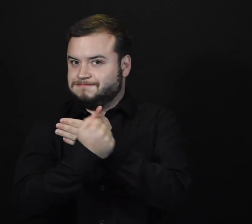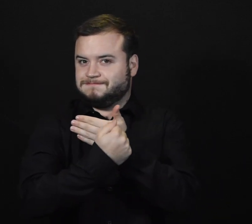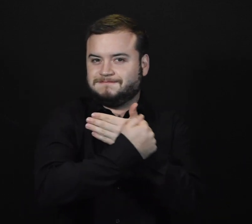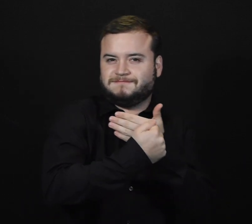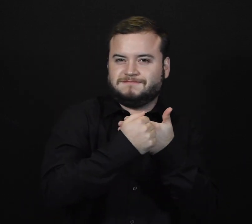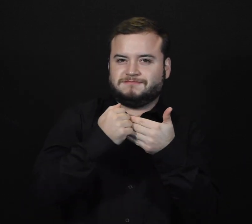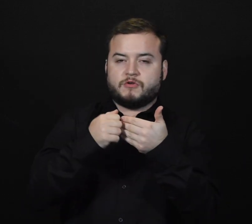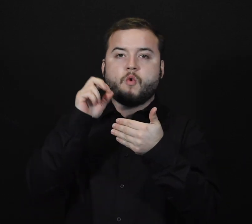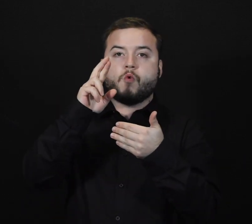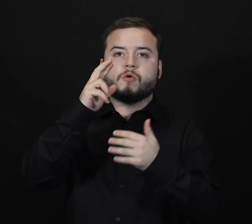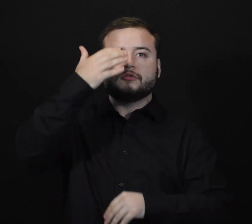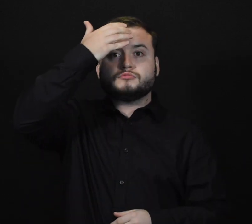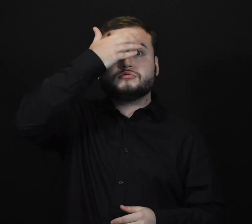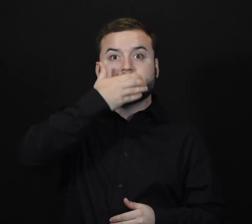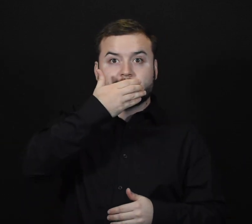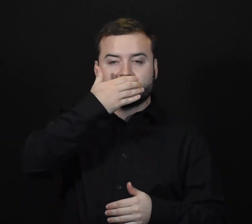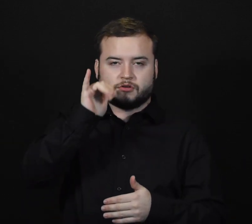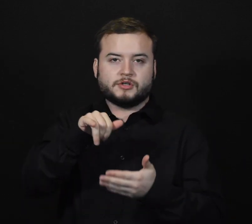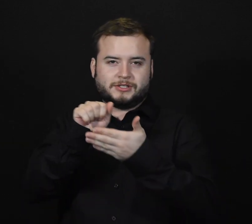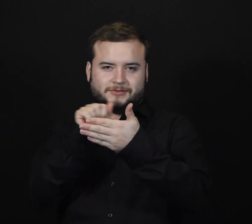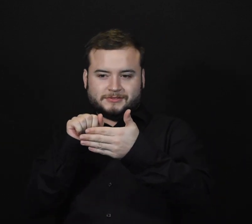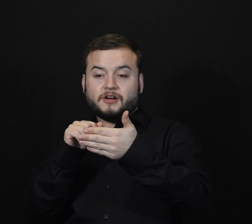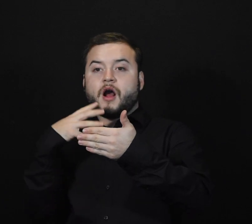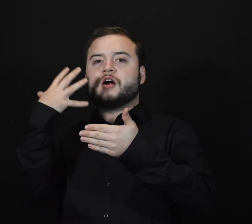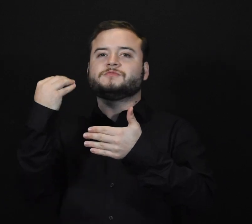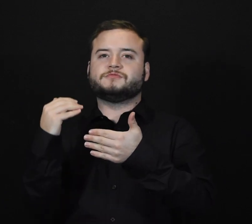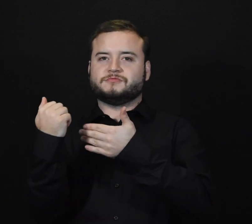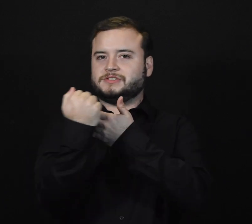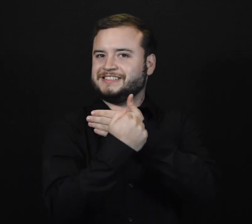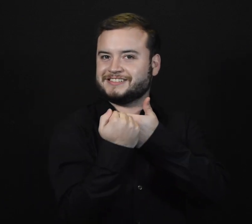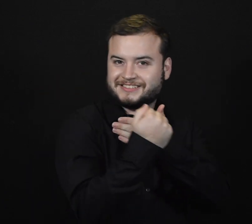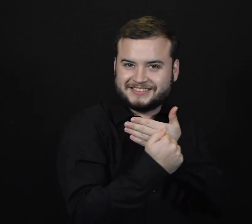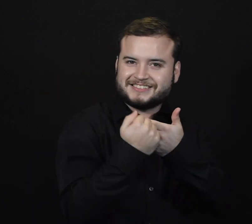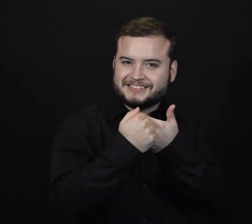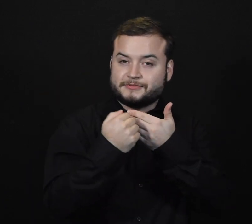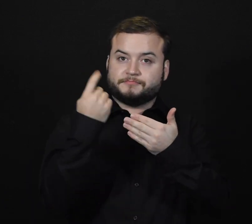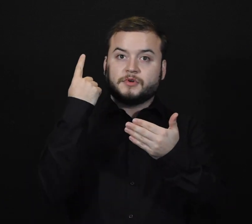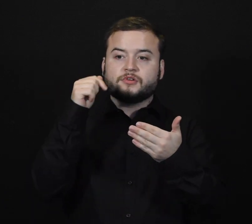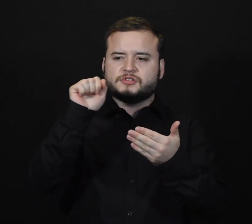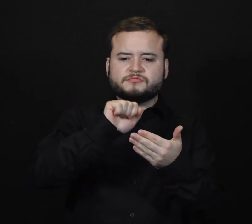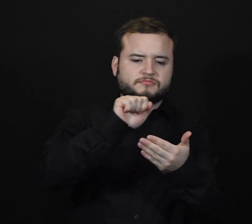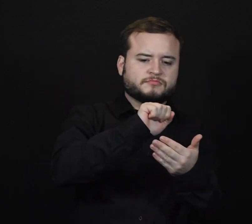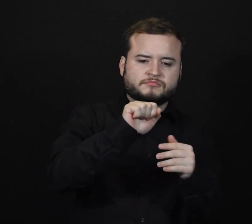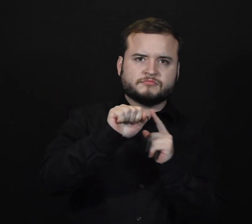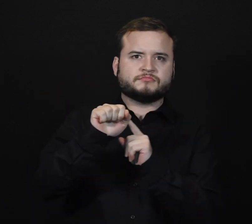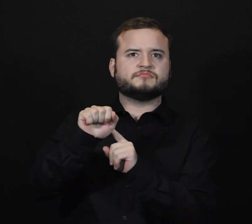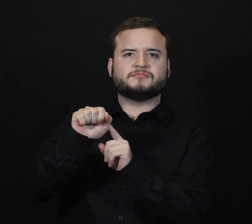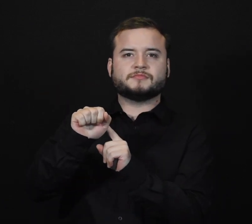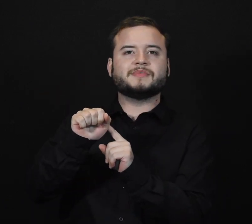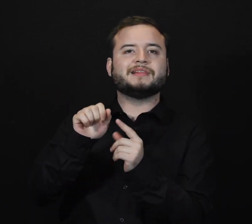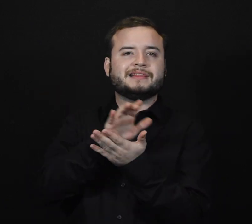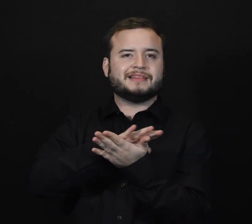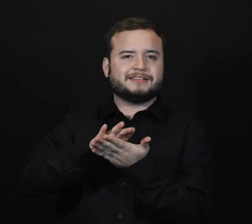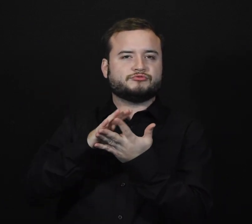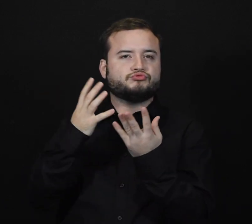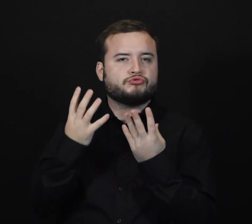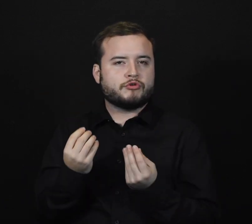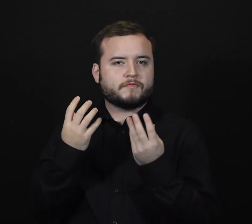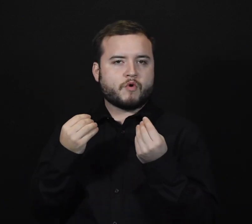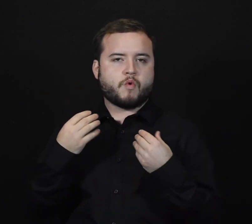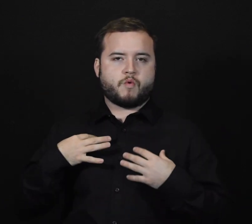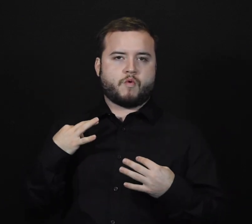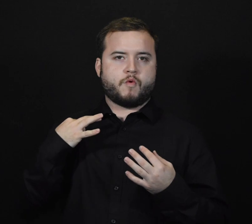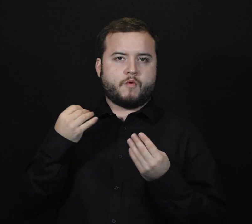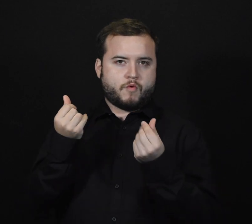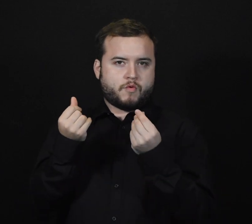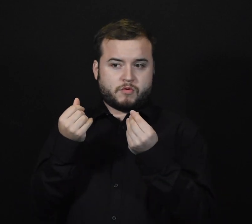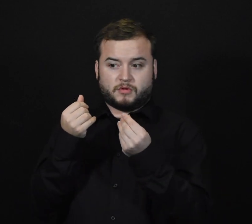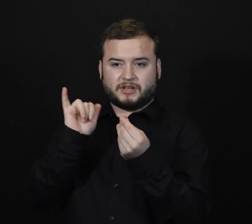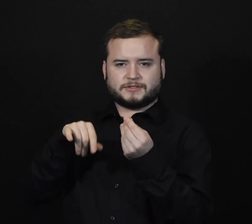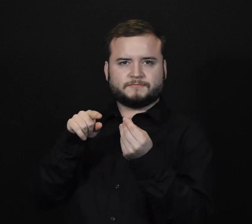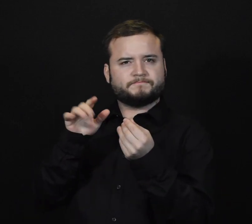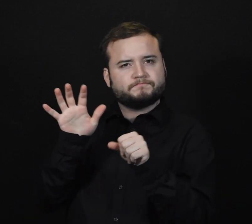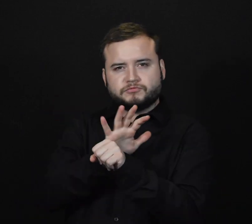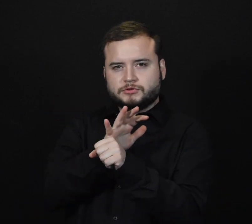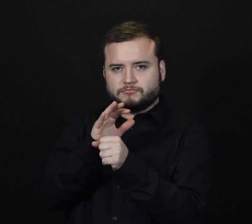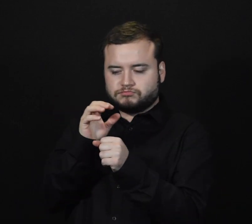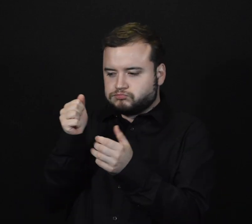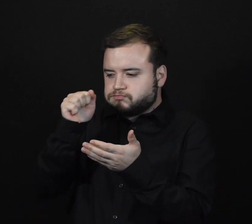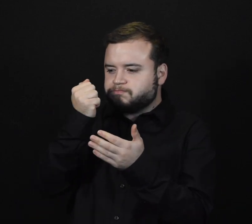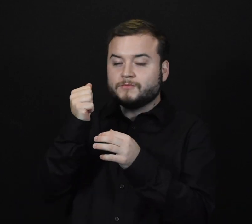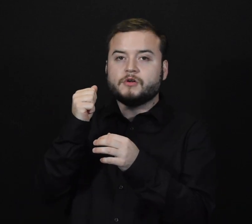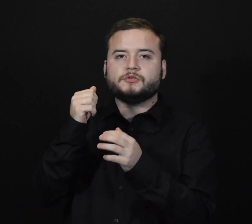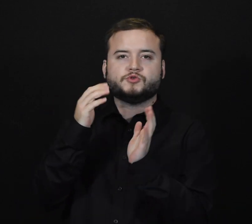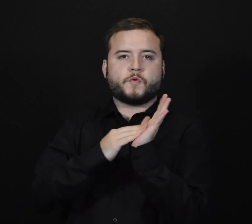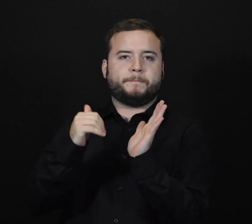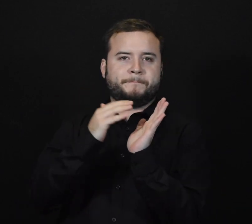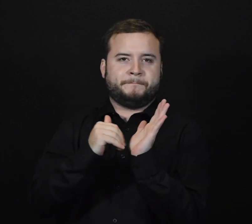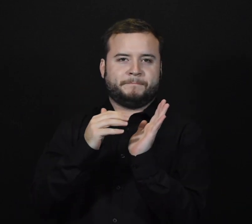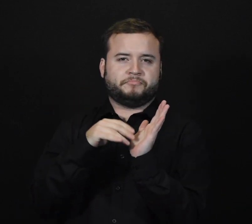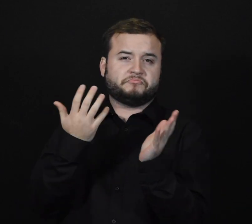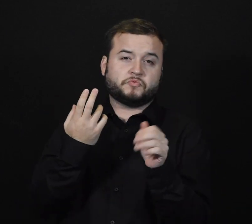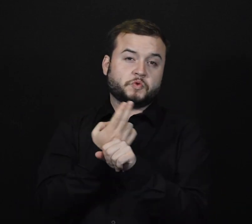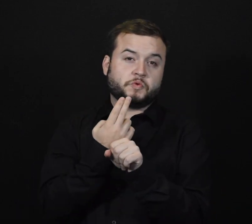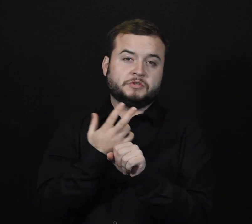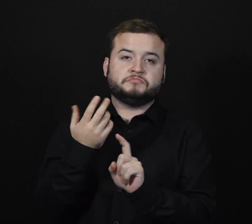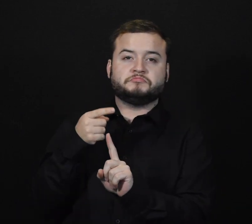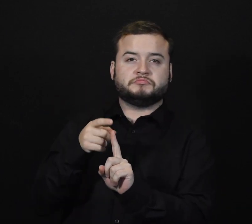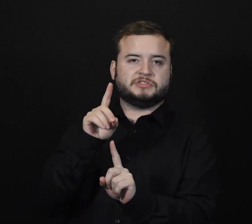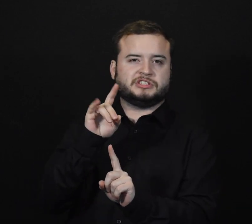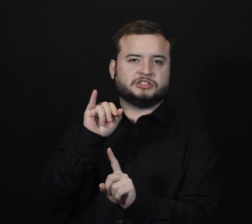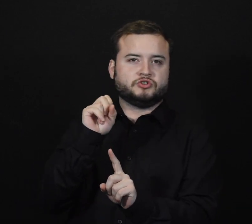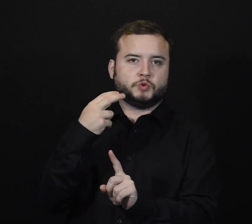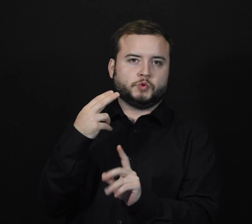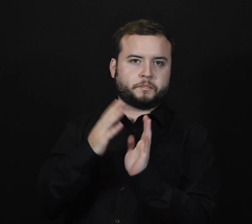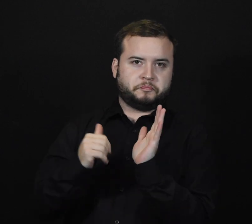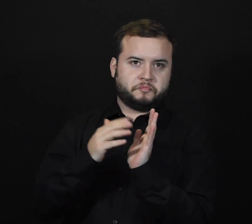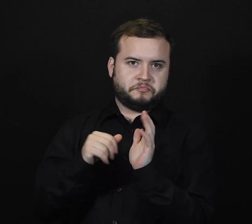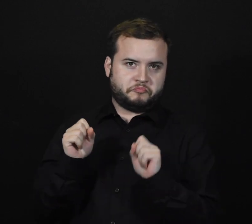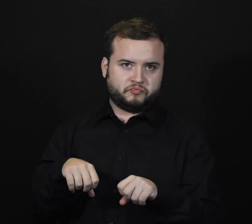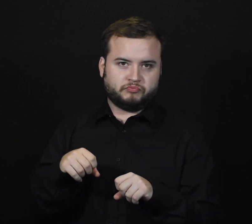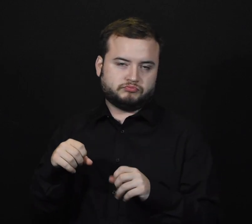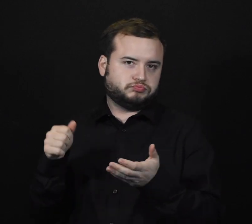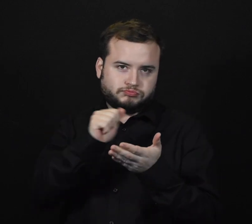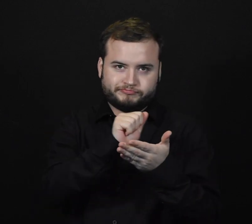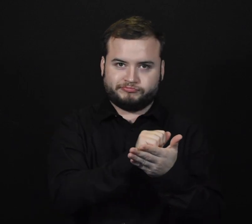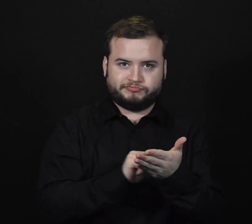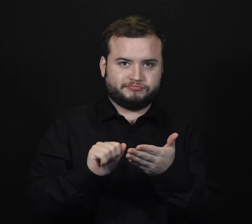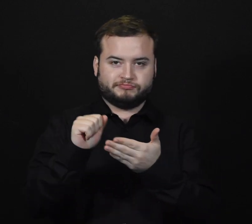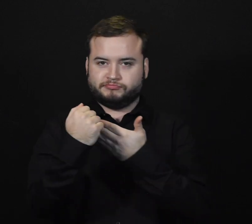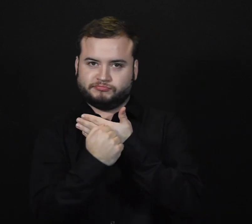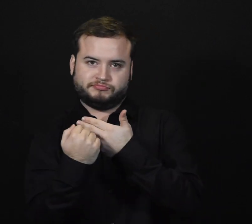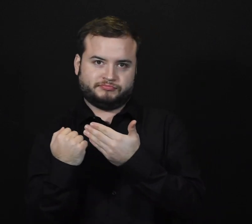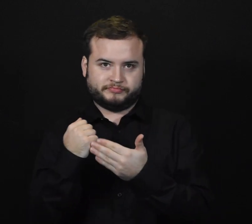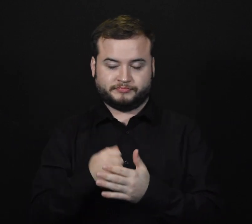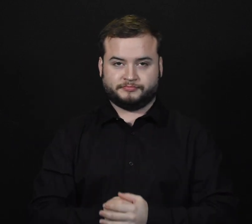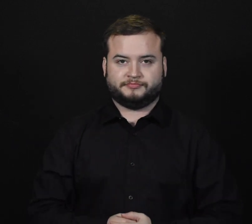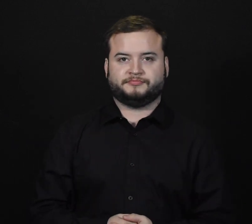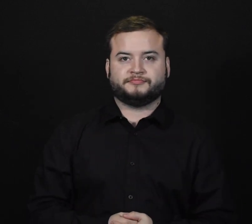face shield using a clean soft cloth saturated with neutral detergent solution such as dish soap.